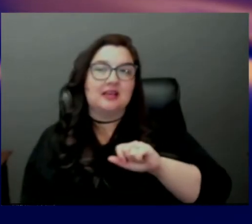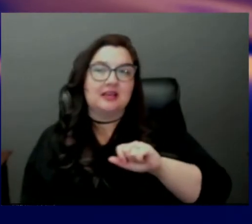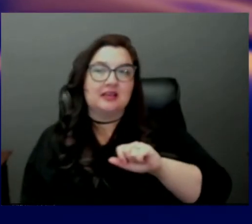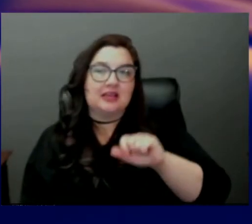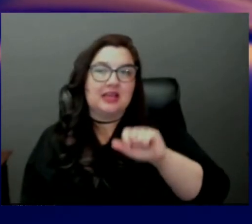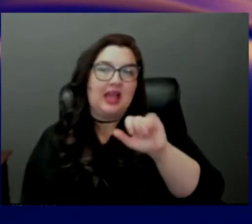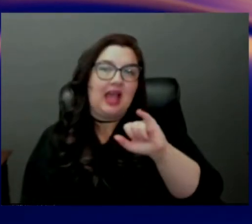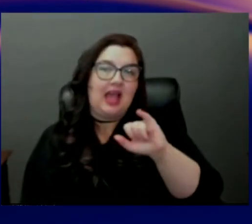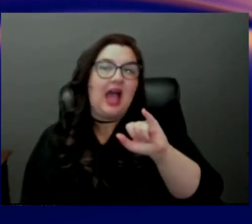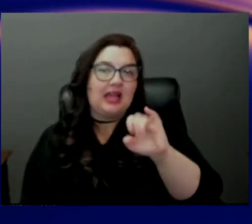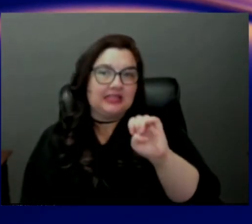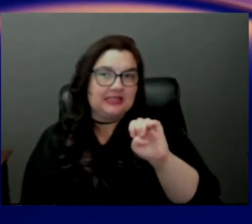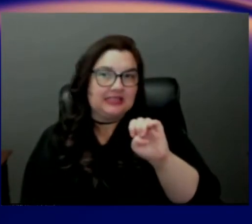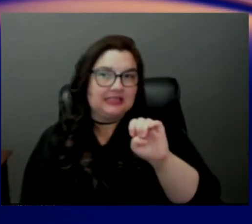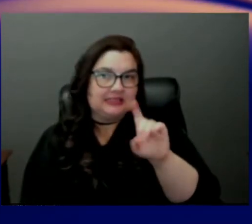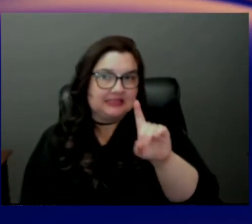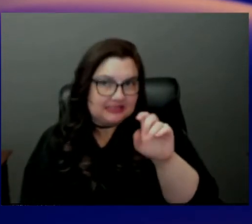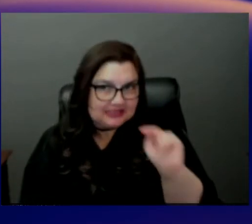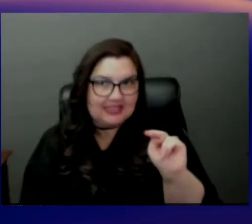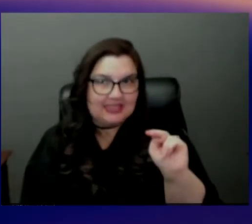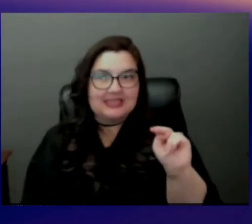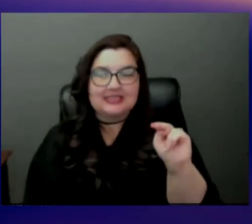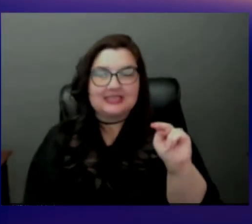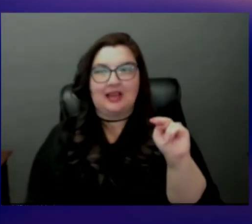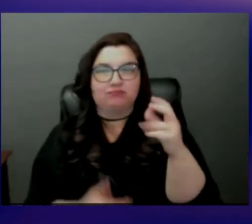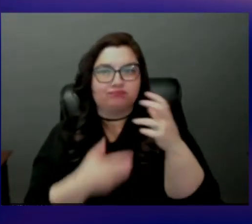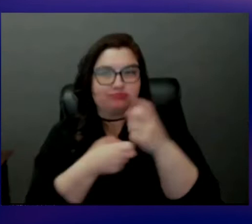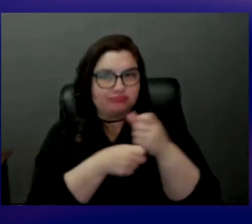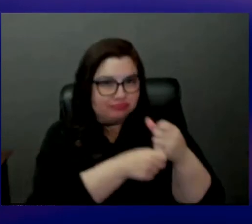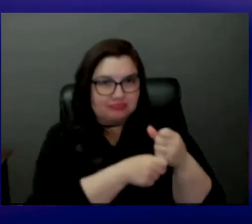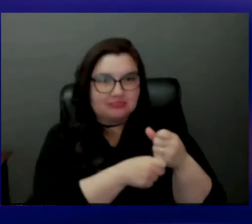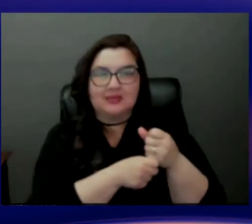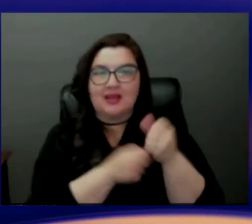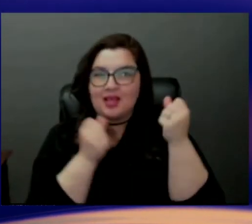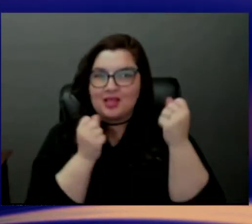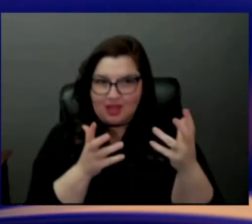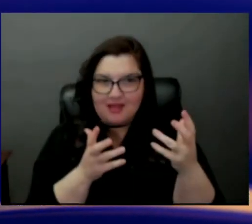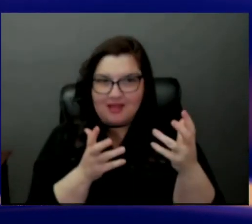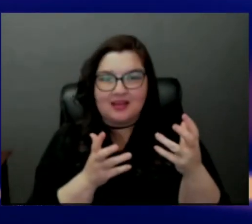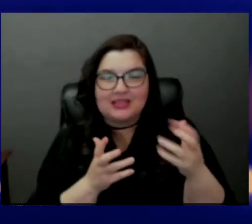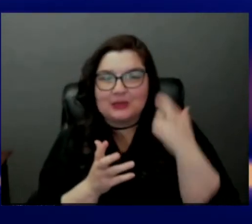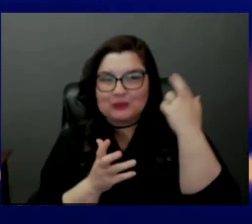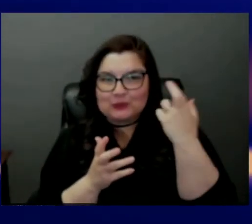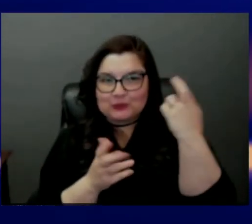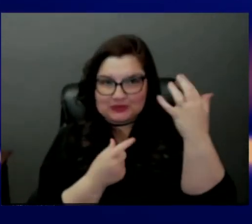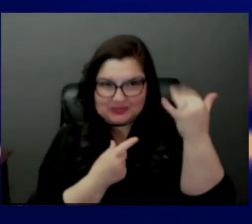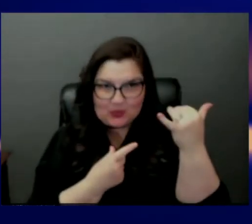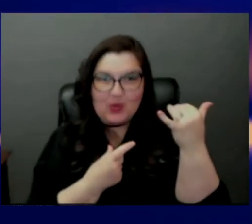sorry for the mouthful on those. But they're kind of a reason why they're they have those big, long names,